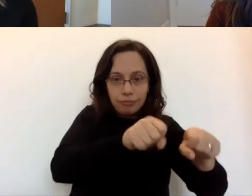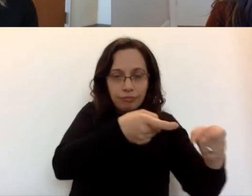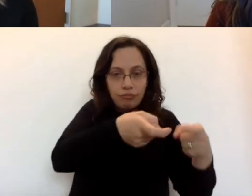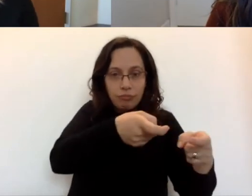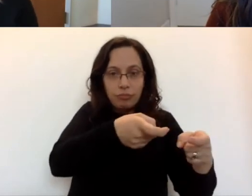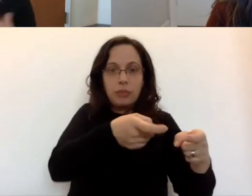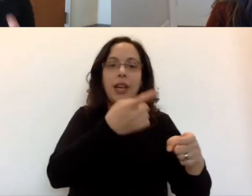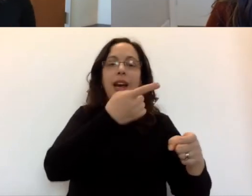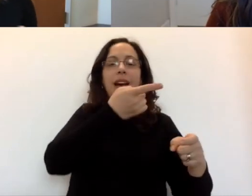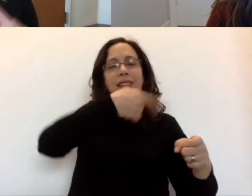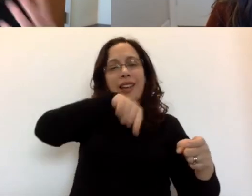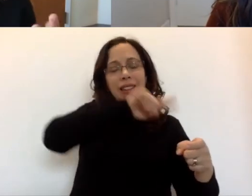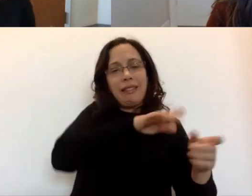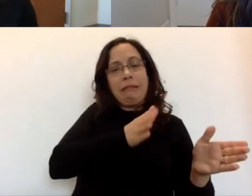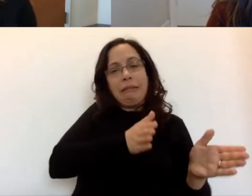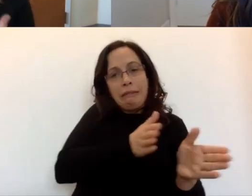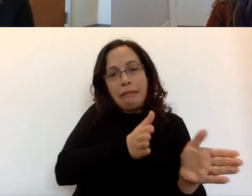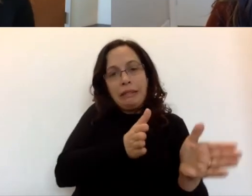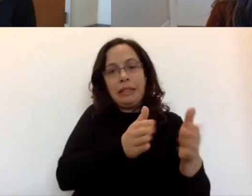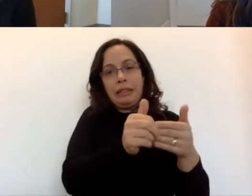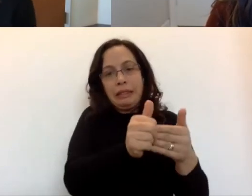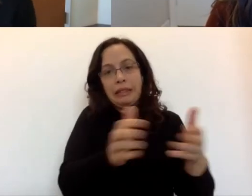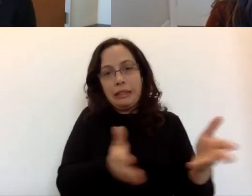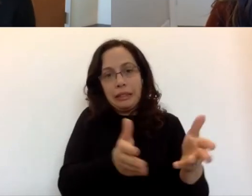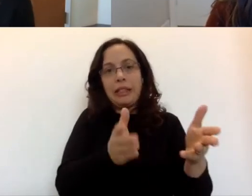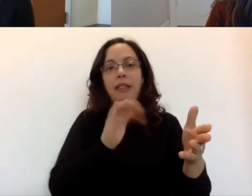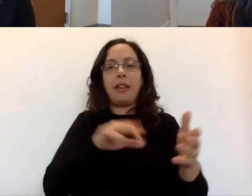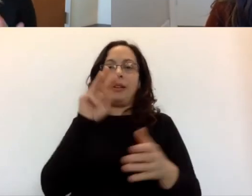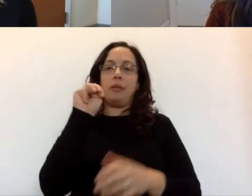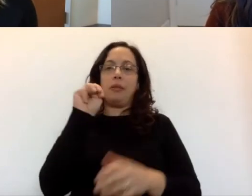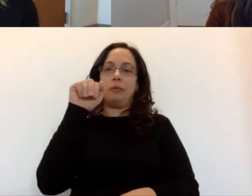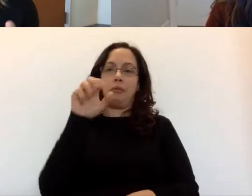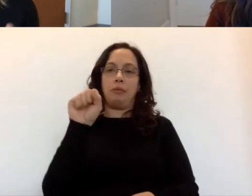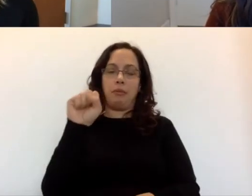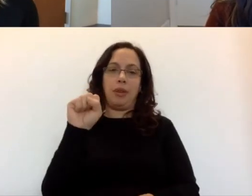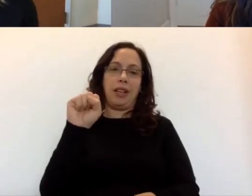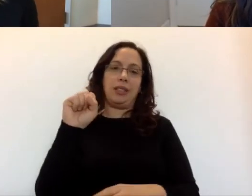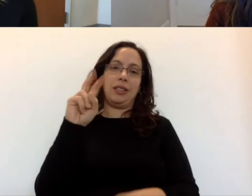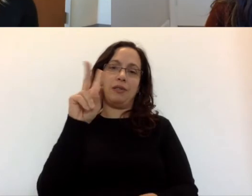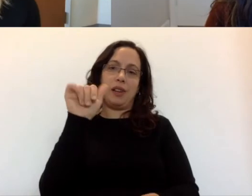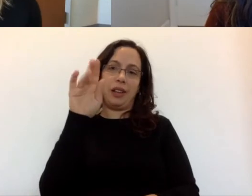of the sort of mass violence in ways that we have to recognize and acknowledge right? um